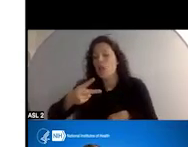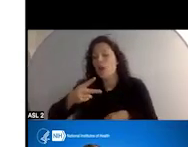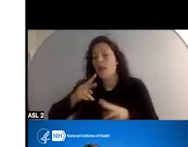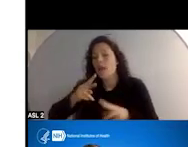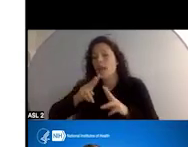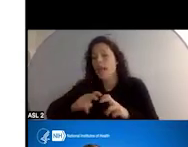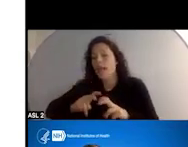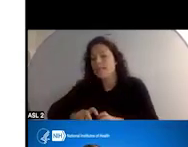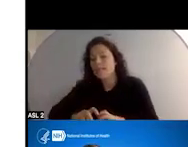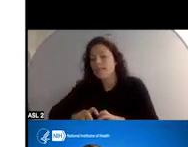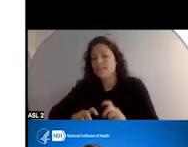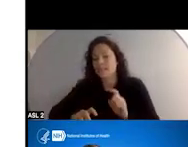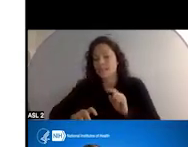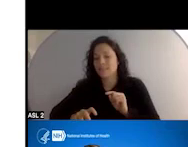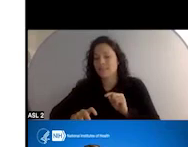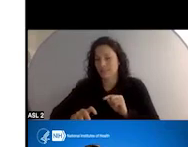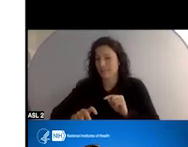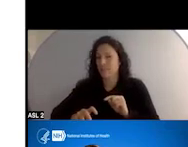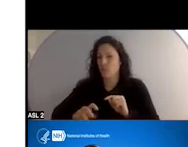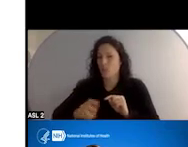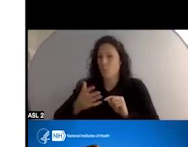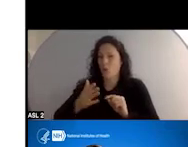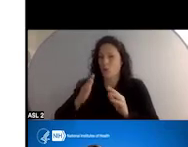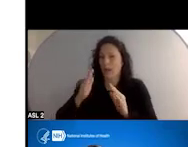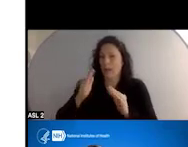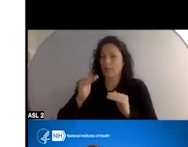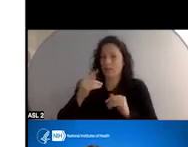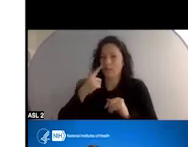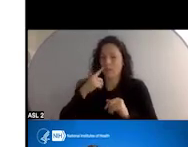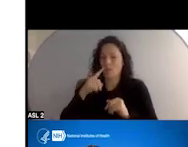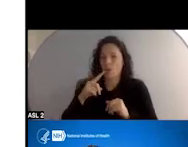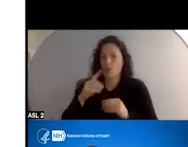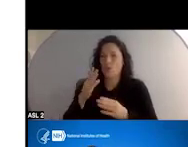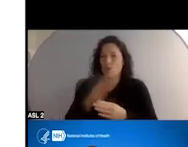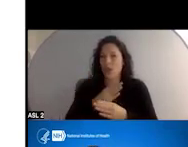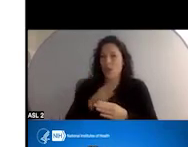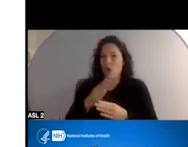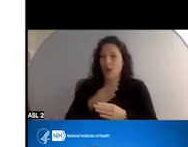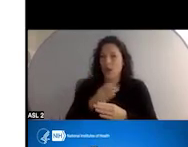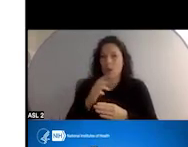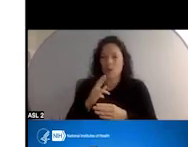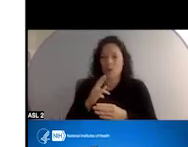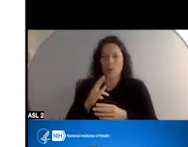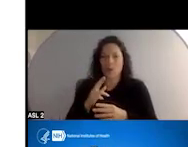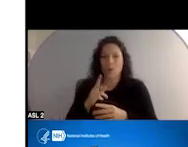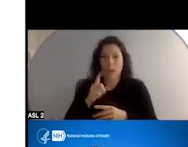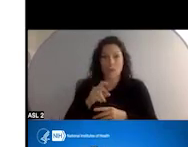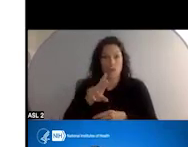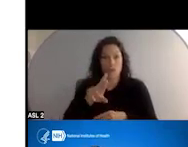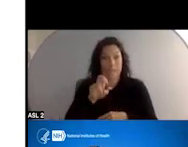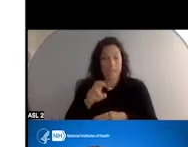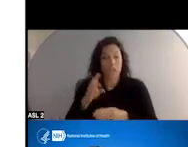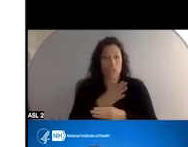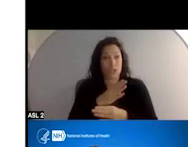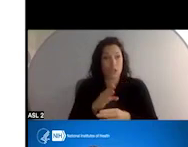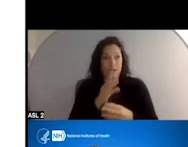Can you speak to what are the expectations for sharing? Or, must you re-share data that presumably has already been shared